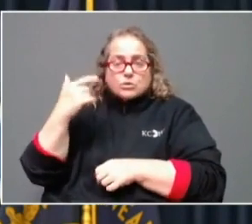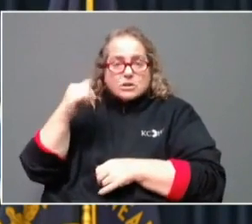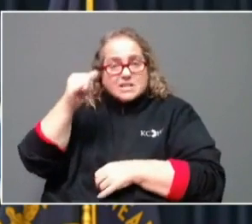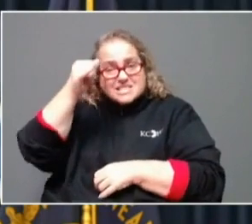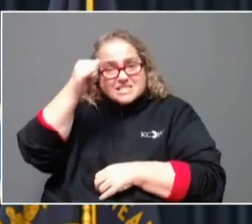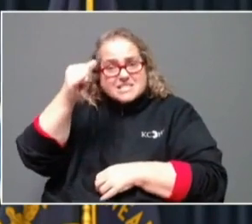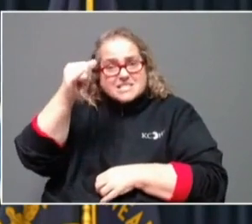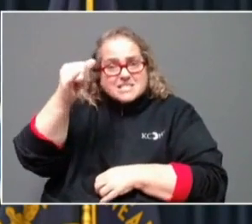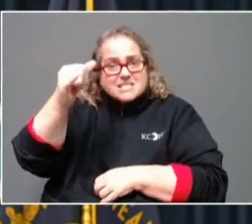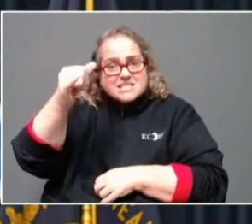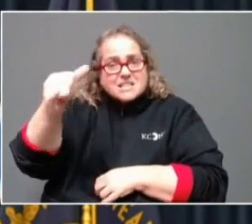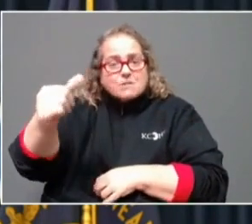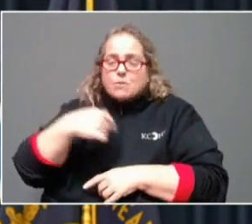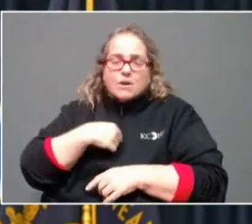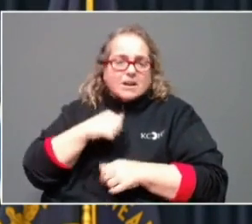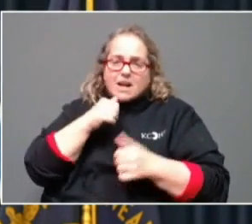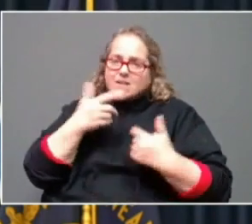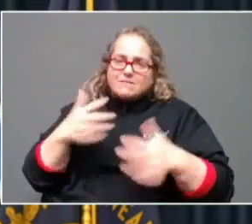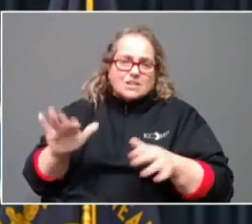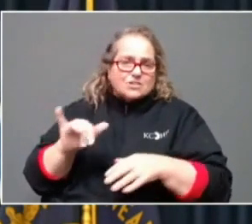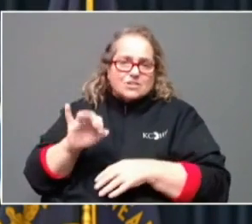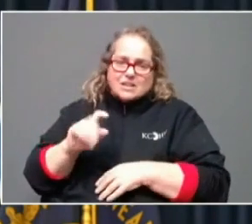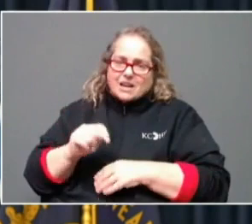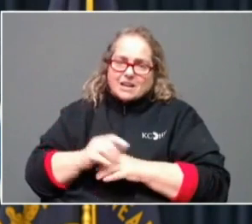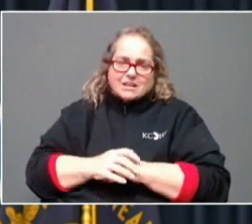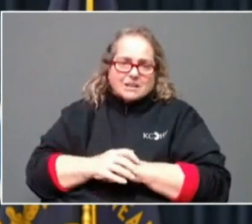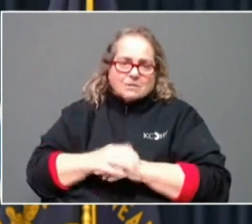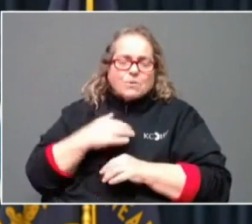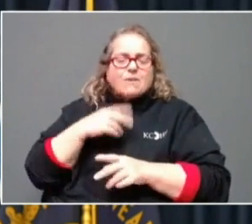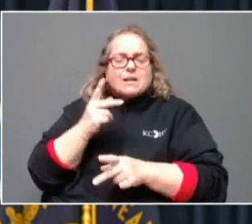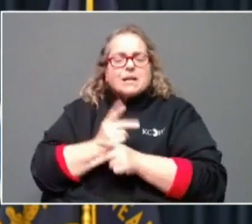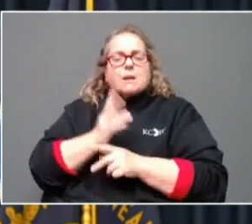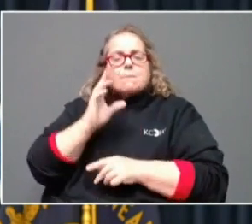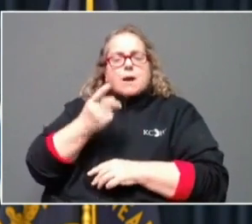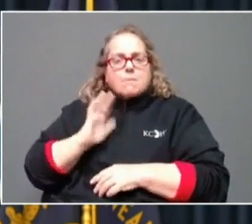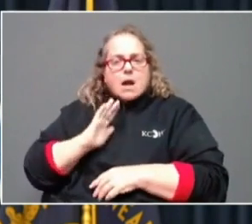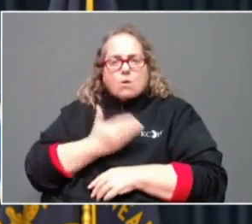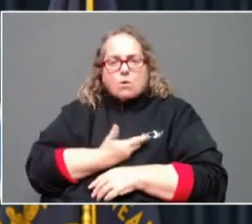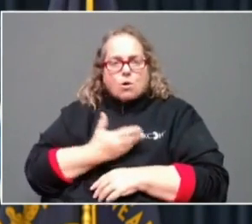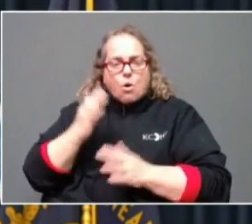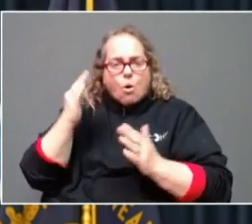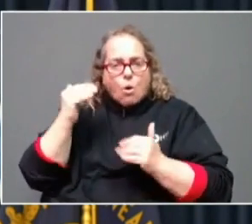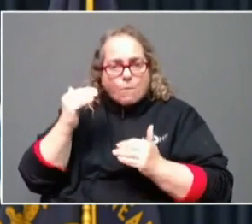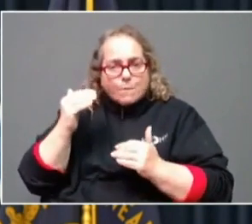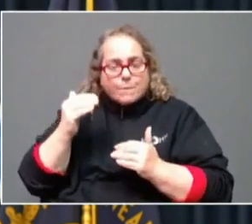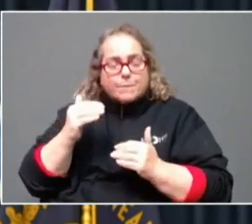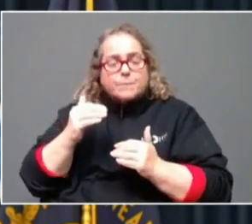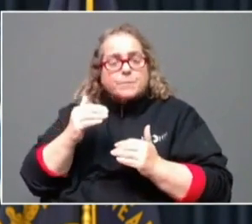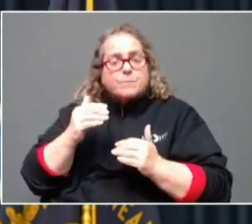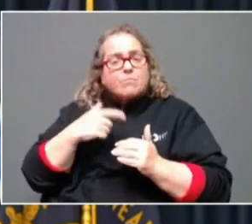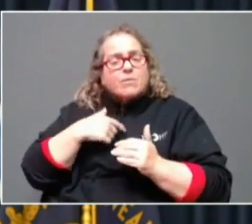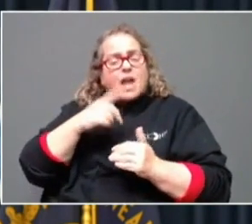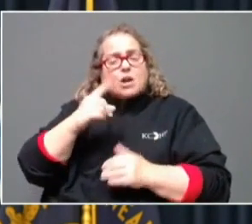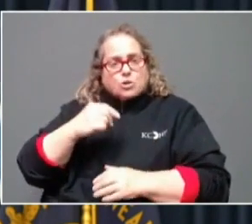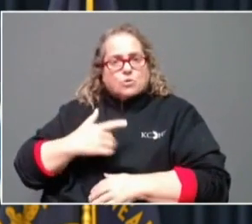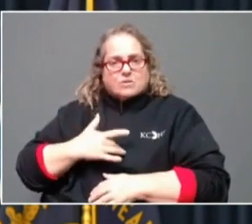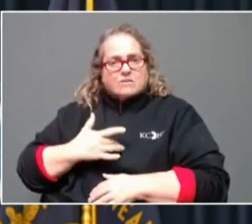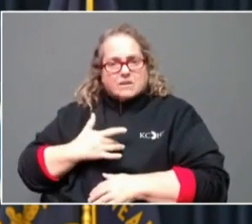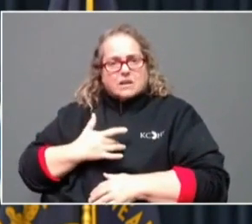and we have to keep up our hope because I really do think notwithstanding the difficulties we face now with the exception of the hospitals and the